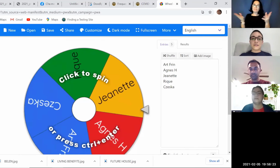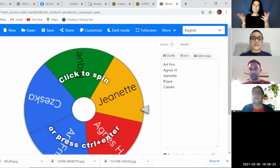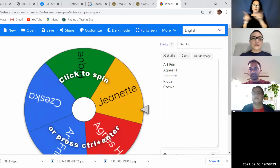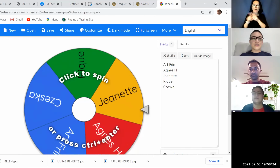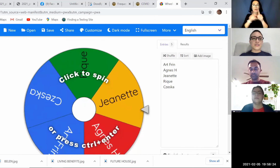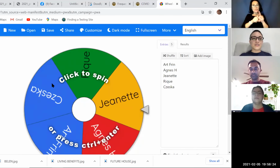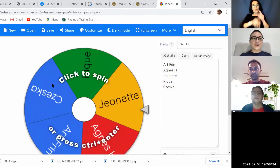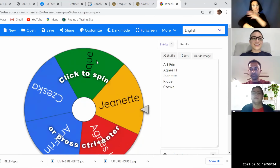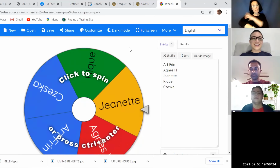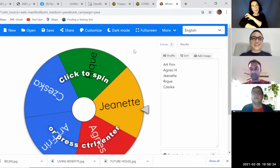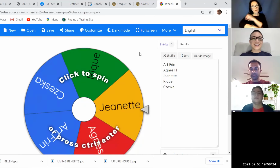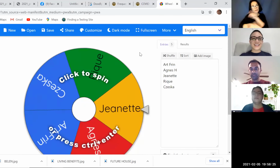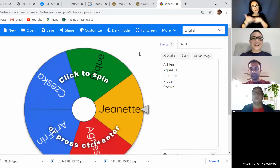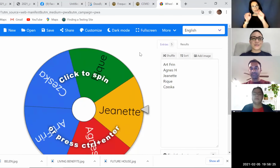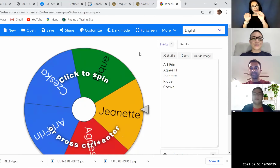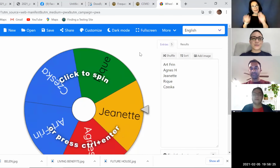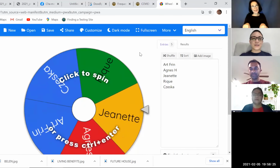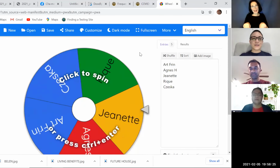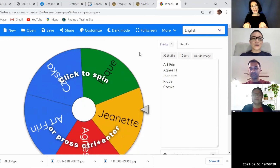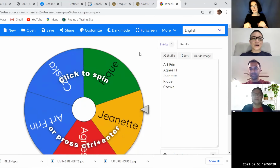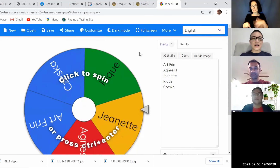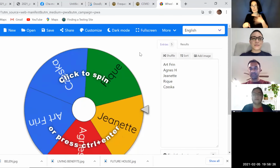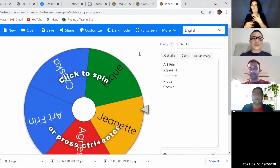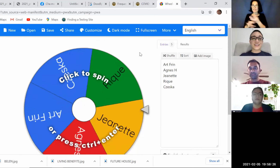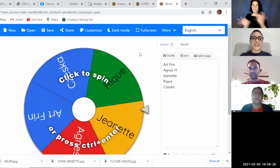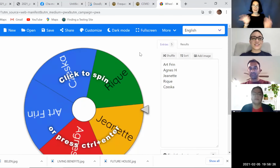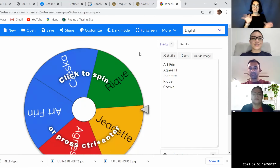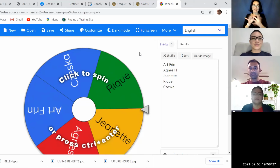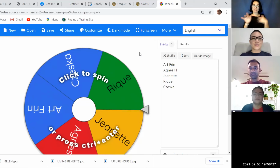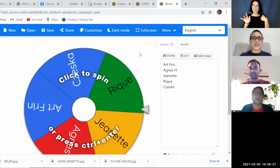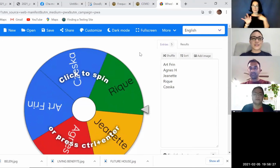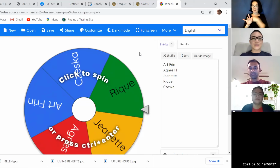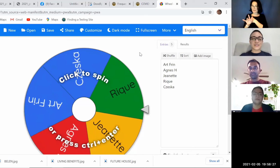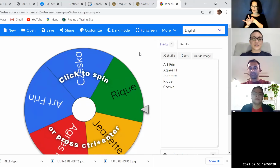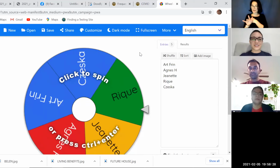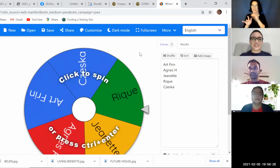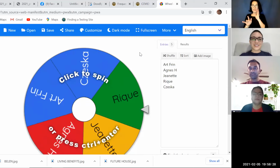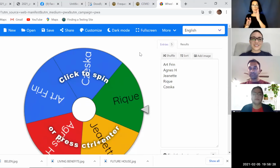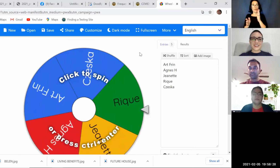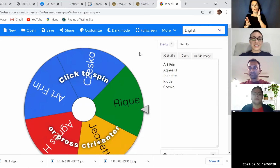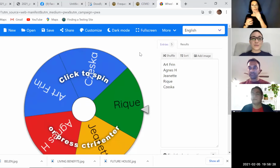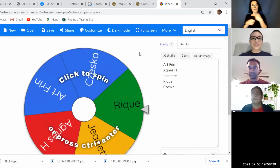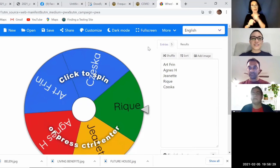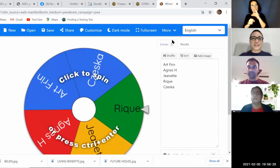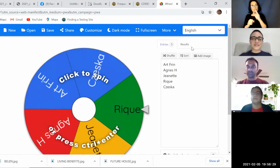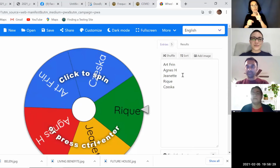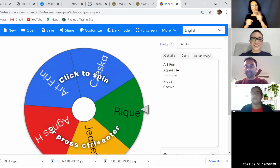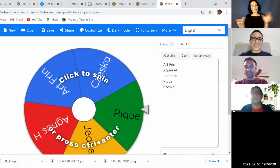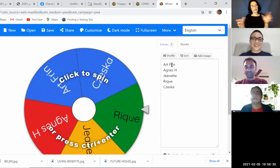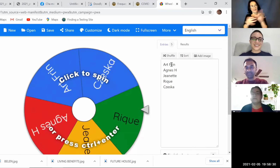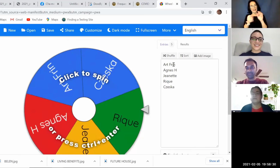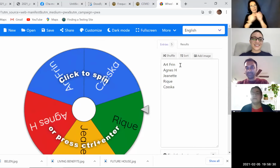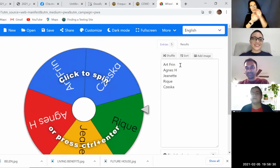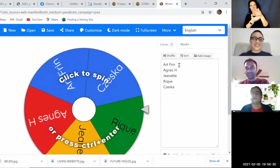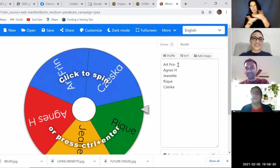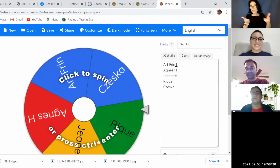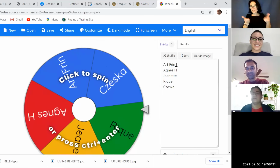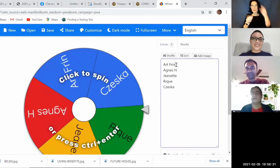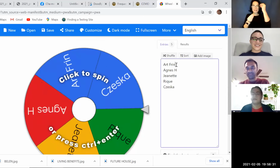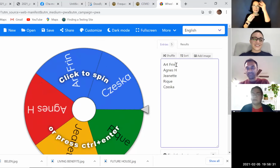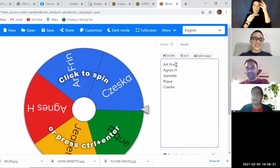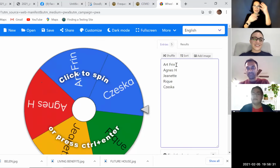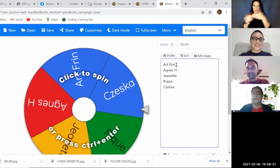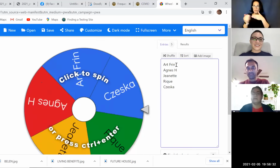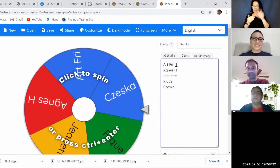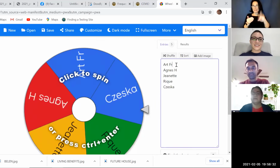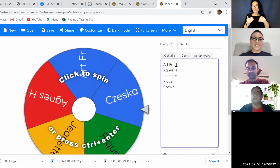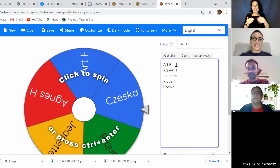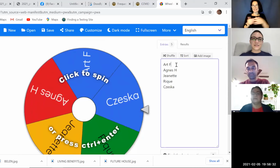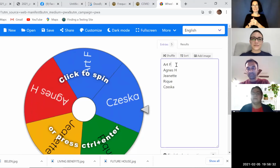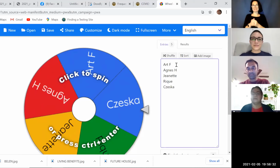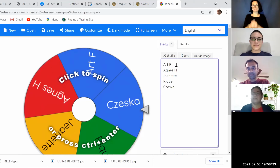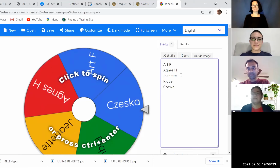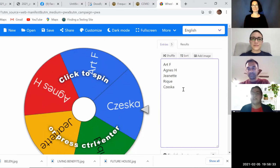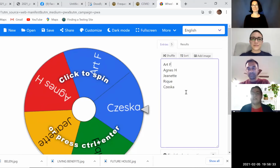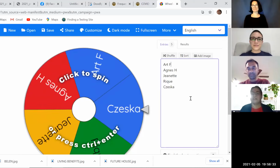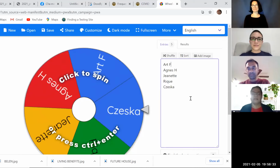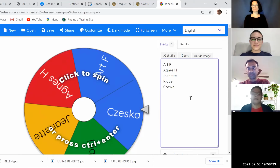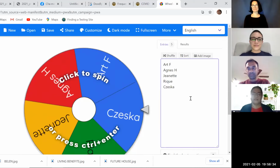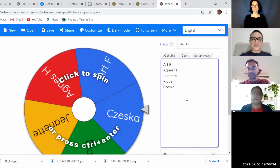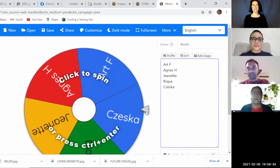So feel free to contact us and we are happy to connect you with resources and more COVID information.